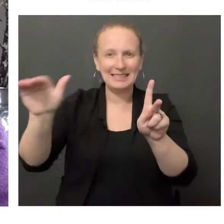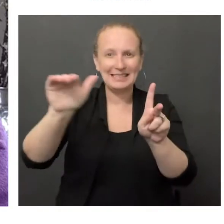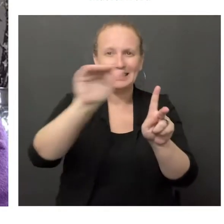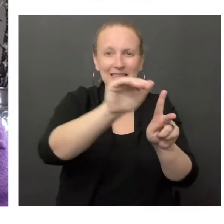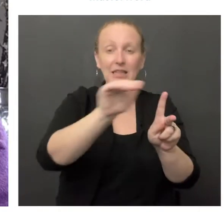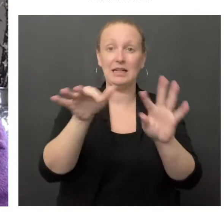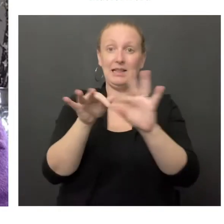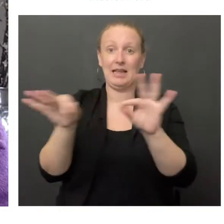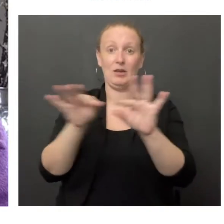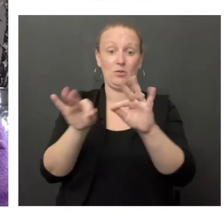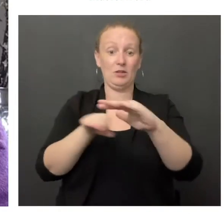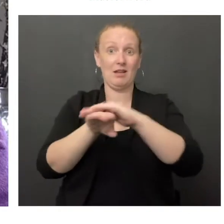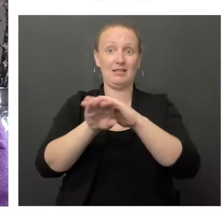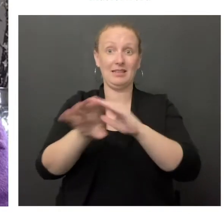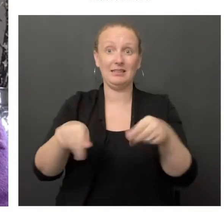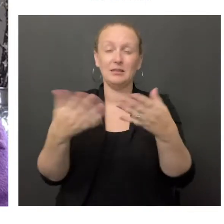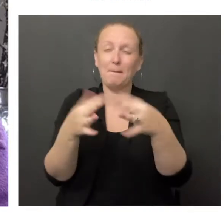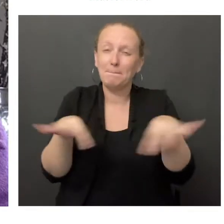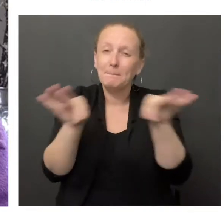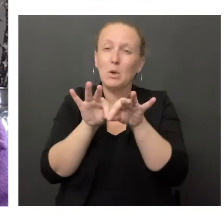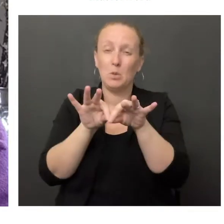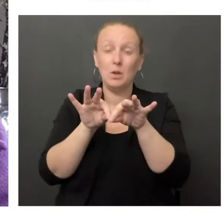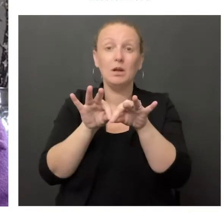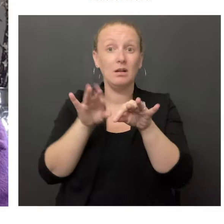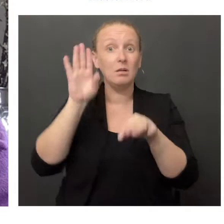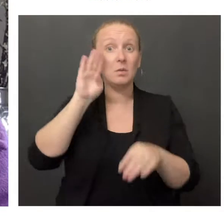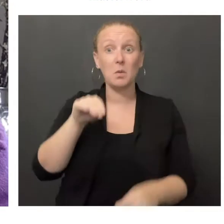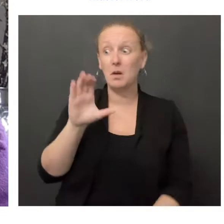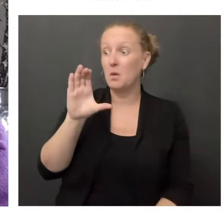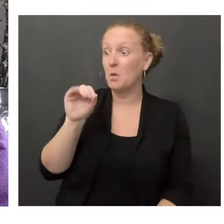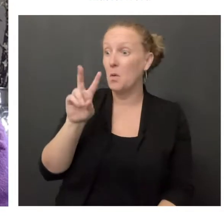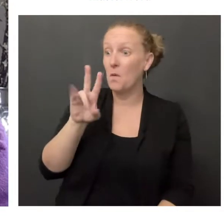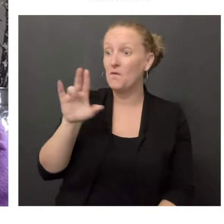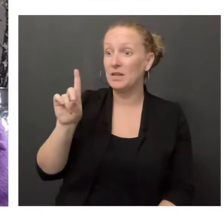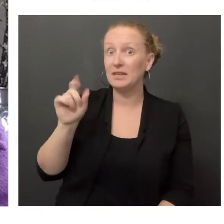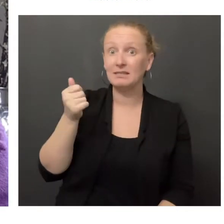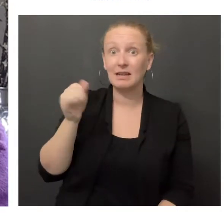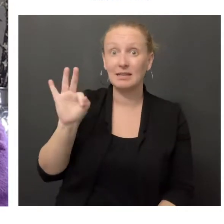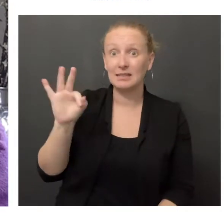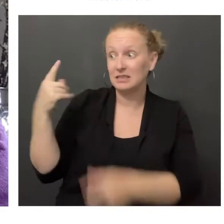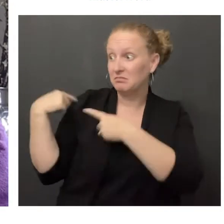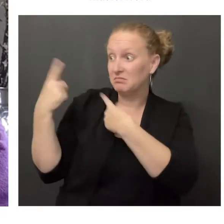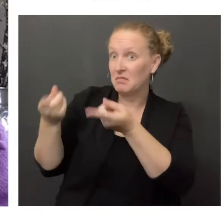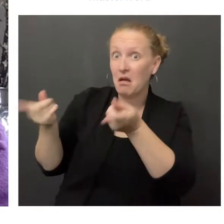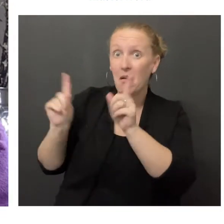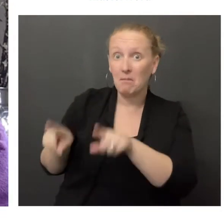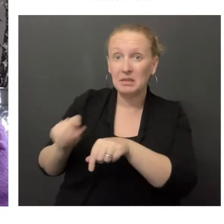cause even though COVID is happening all around us and everyone is kind of struggling